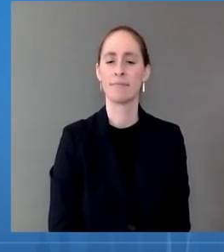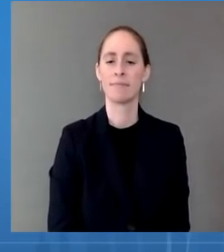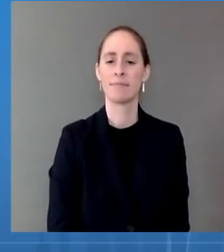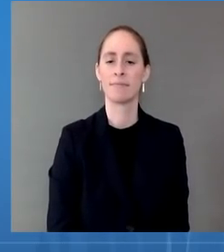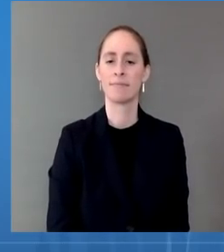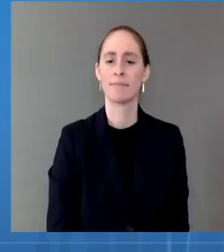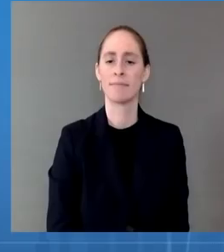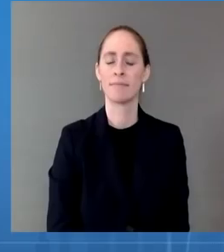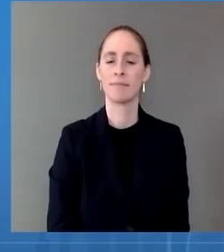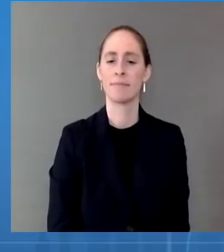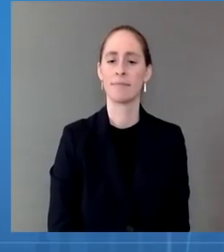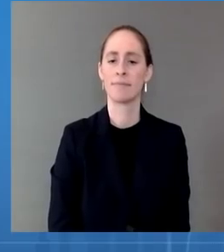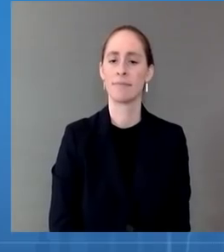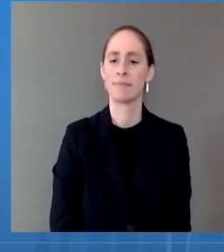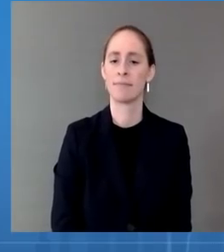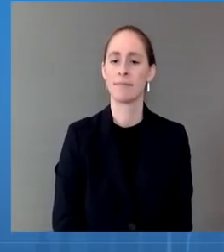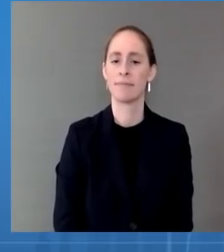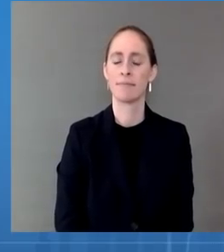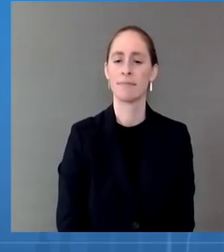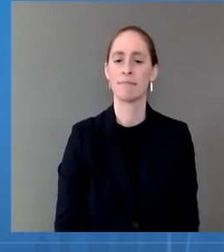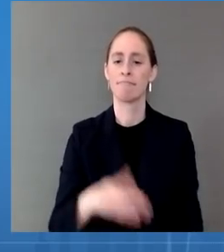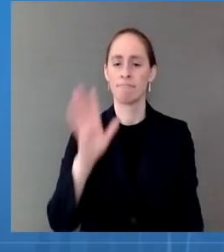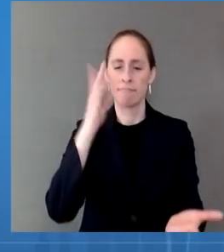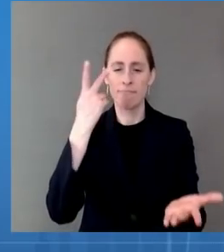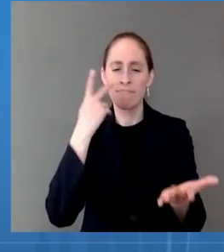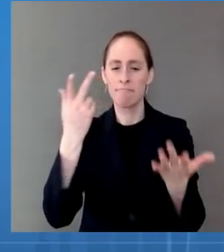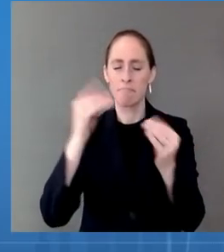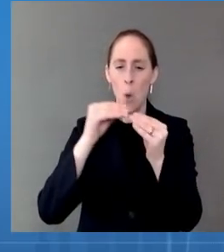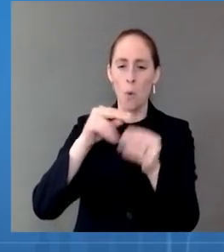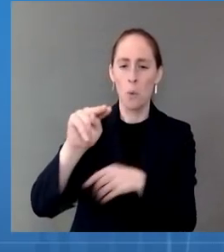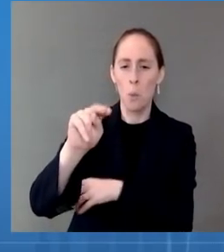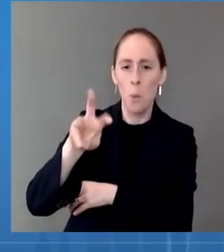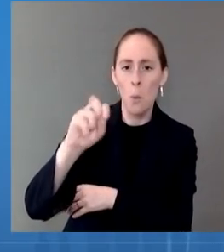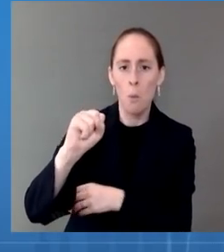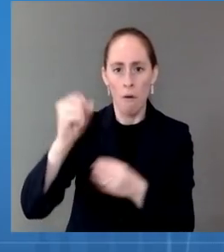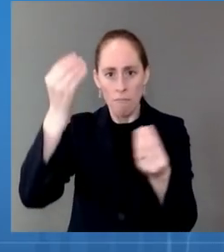and other information coming through. And then in the early part of next week,